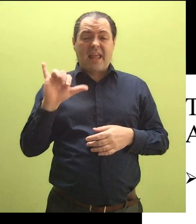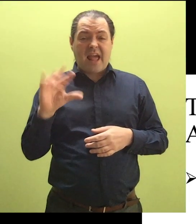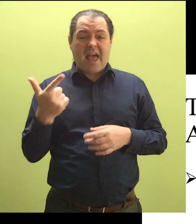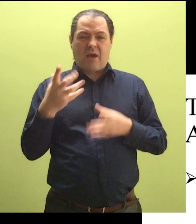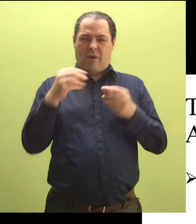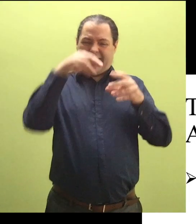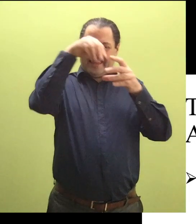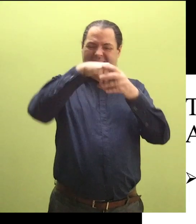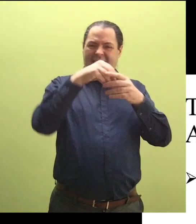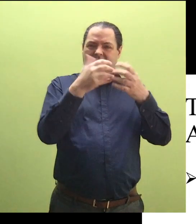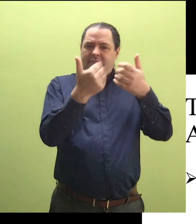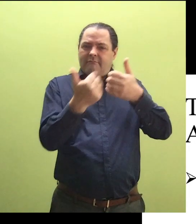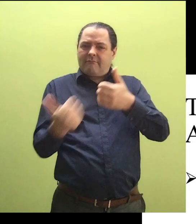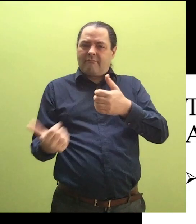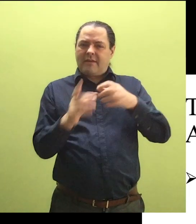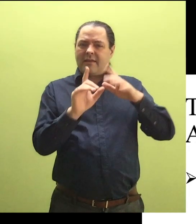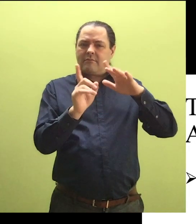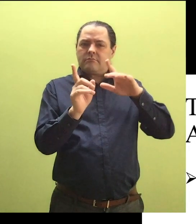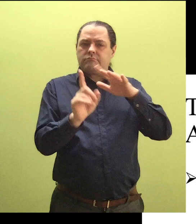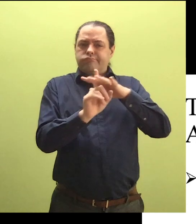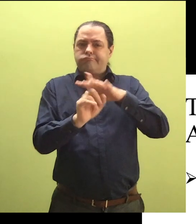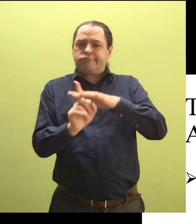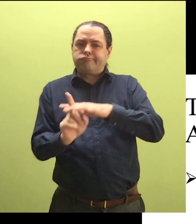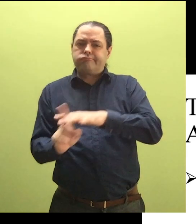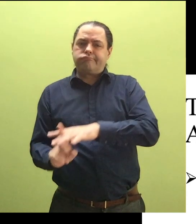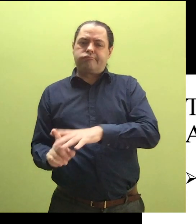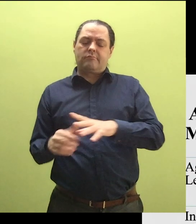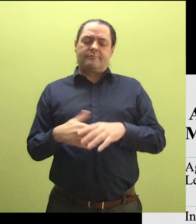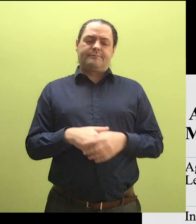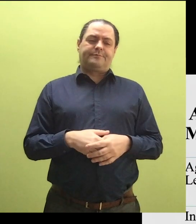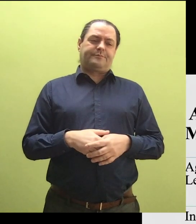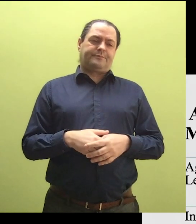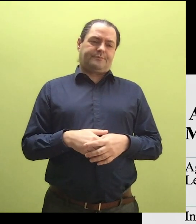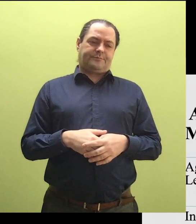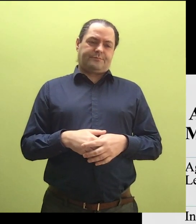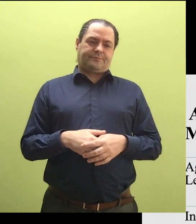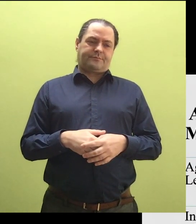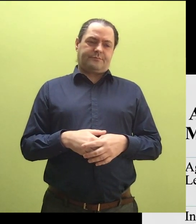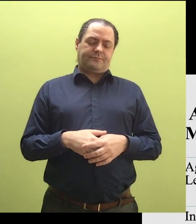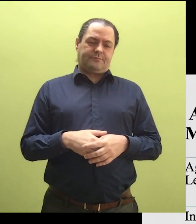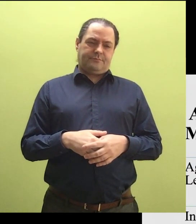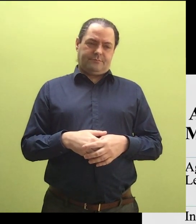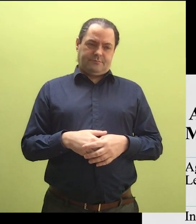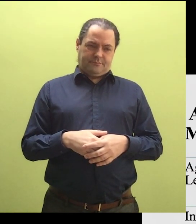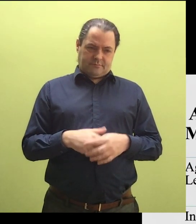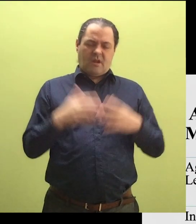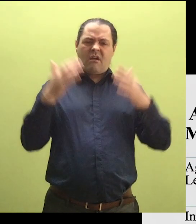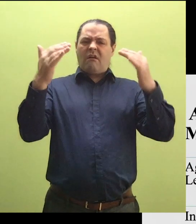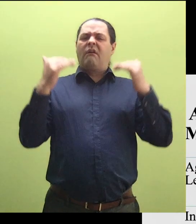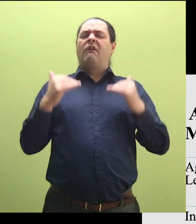multiple sub-events. Moving on to the age ıf acquisition